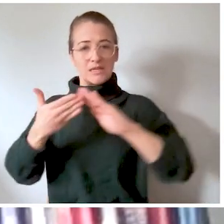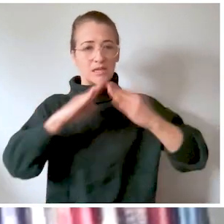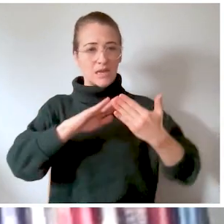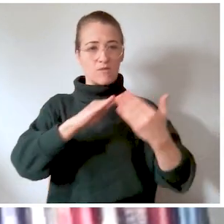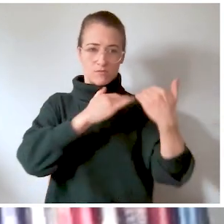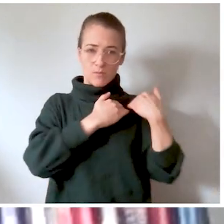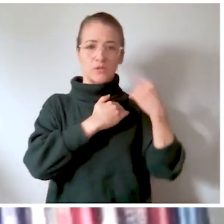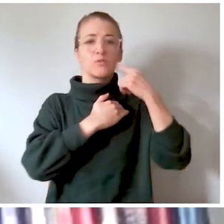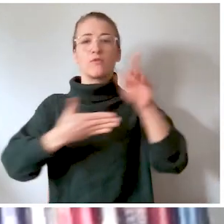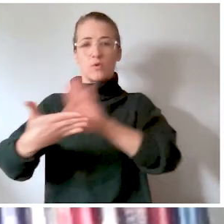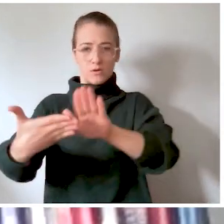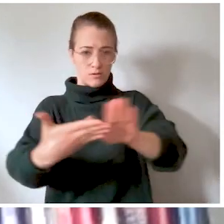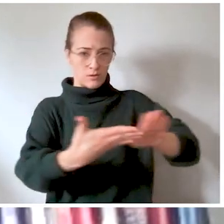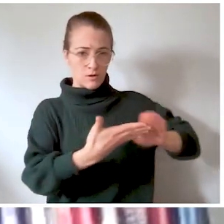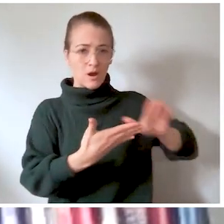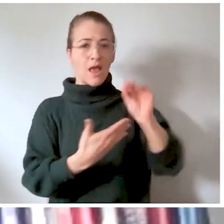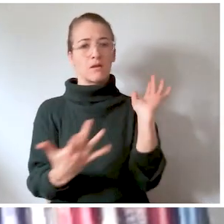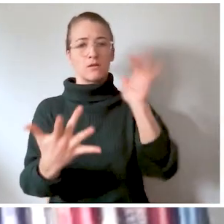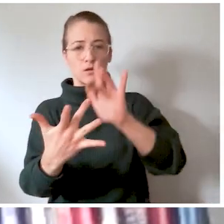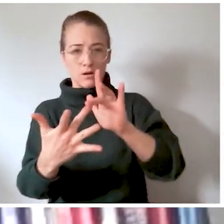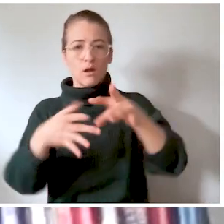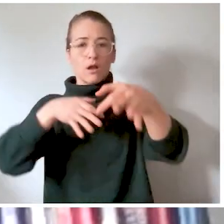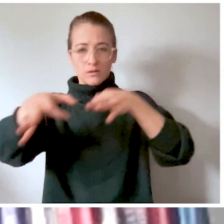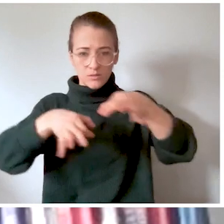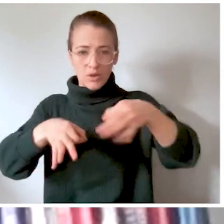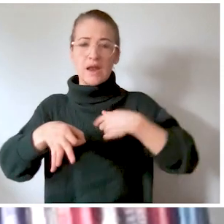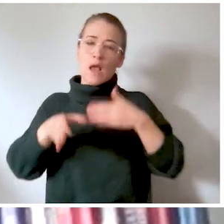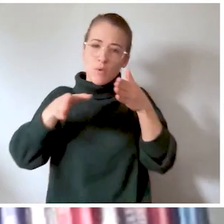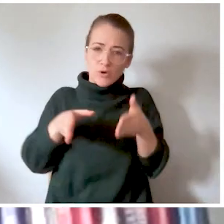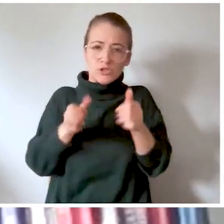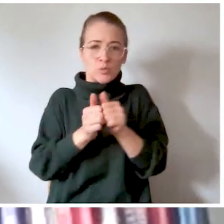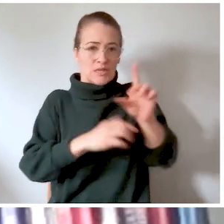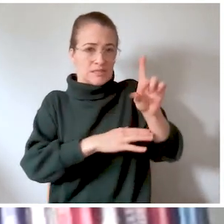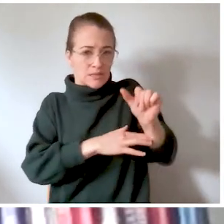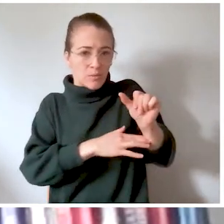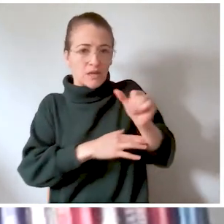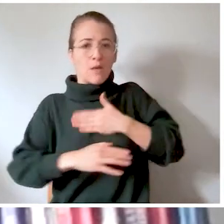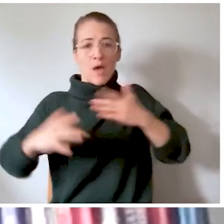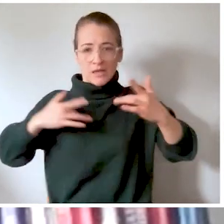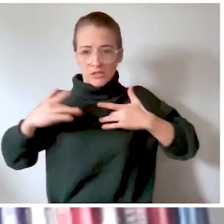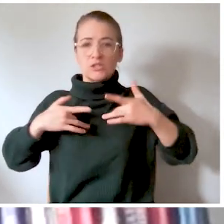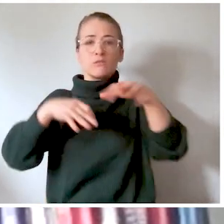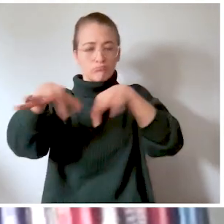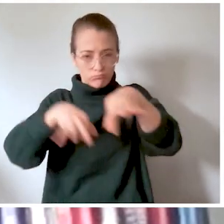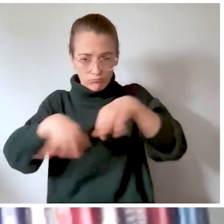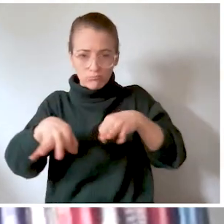for that removal and contact them and explain, "I'm a person with a disability, this is my concern, this is my observation